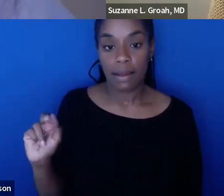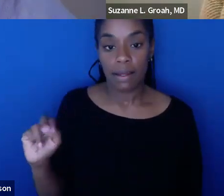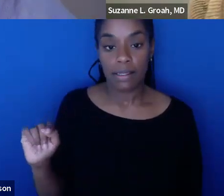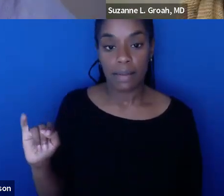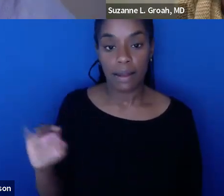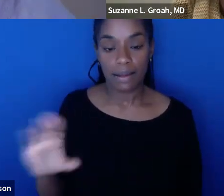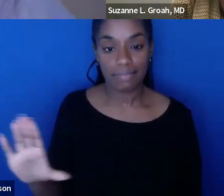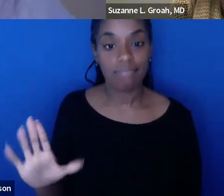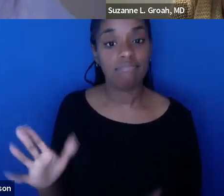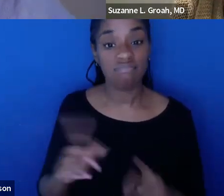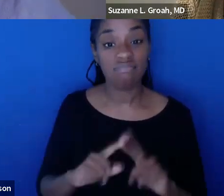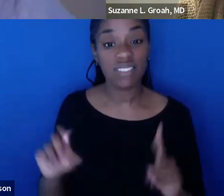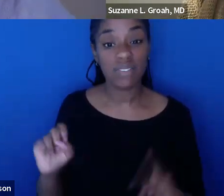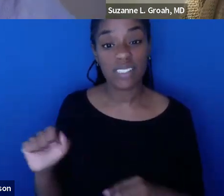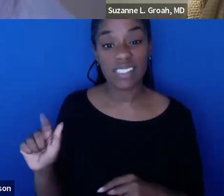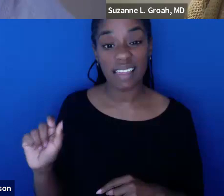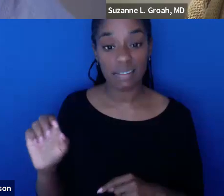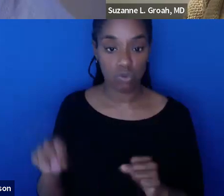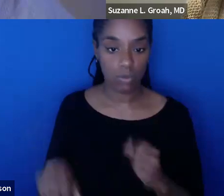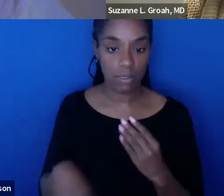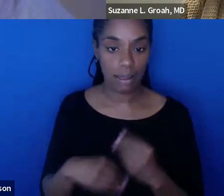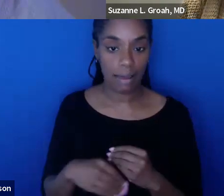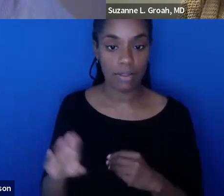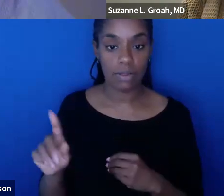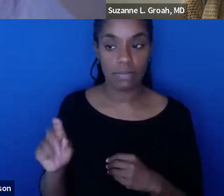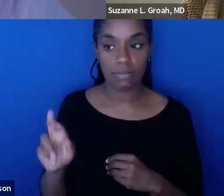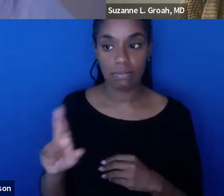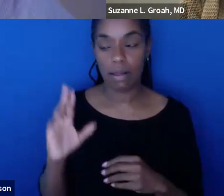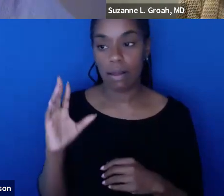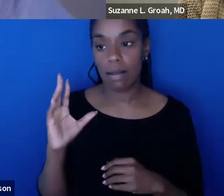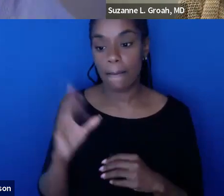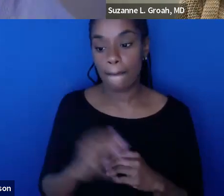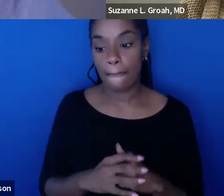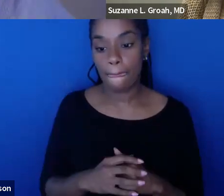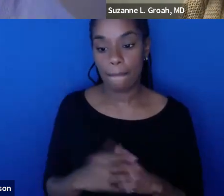The beautiful thing is, there's been more work, more studies, and it's actually